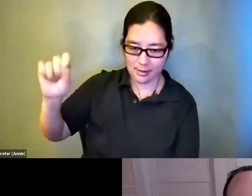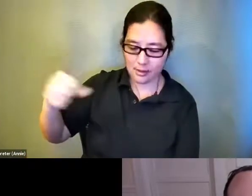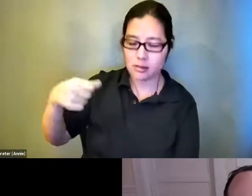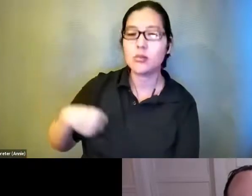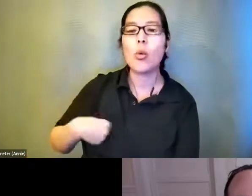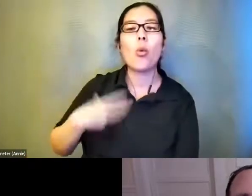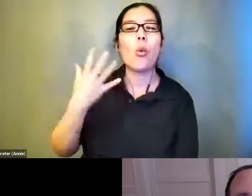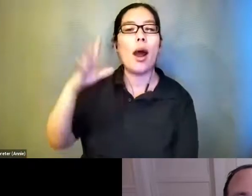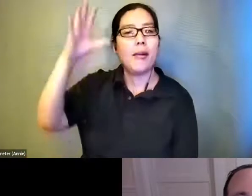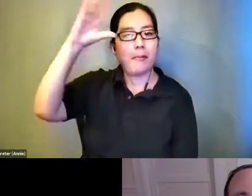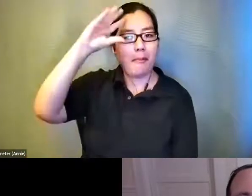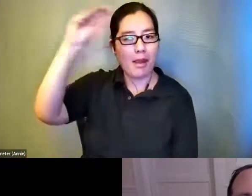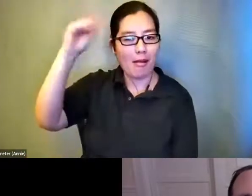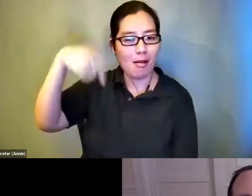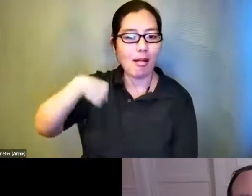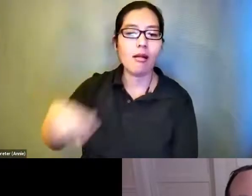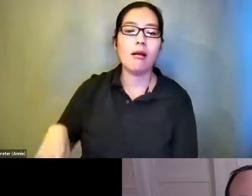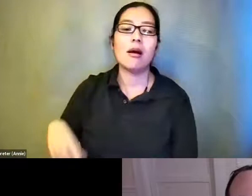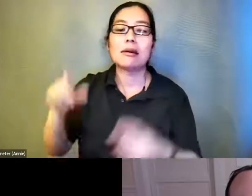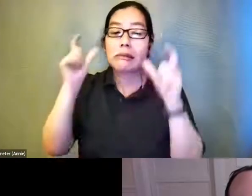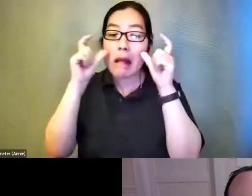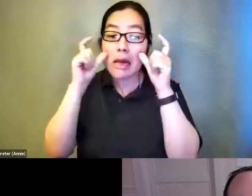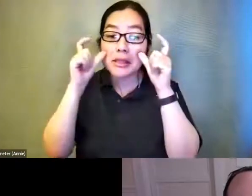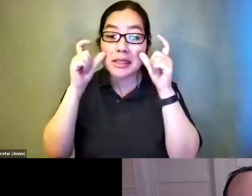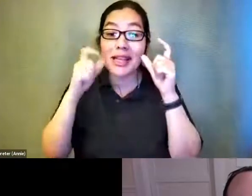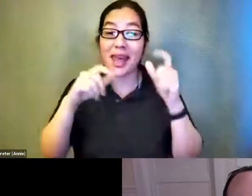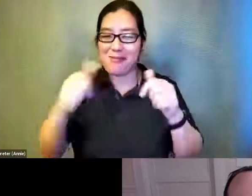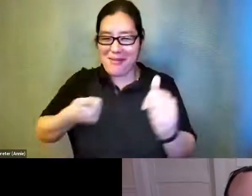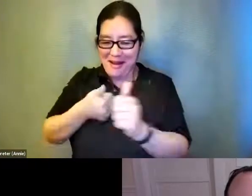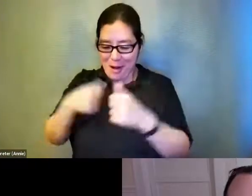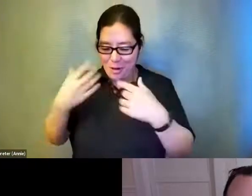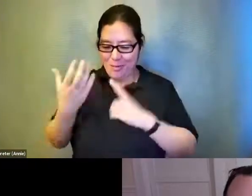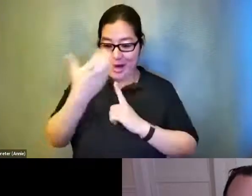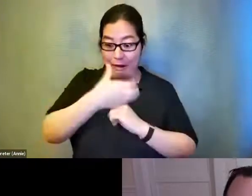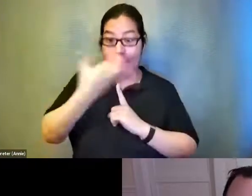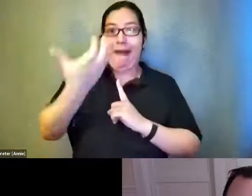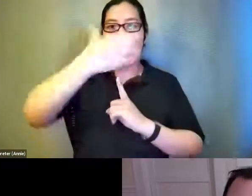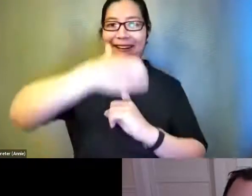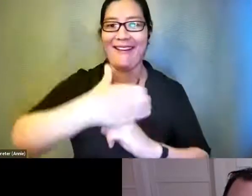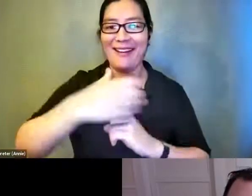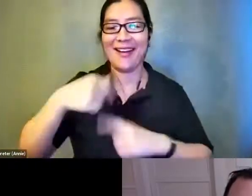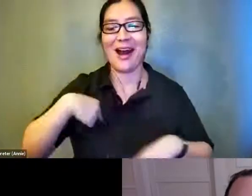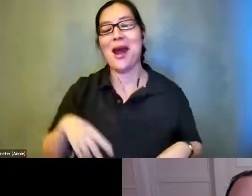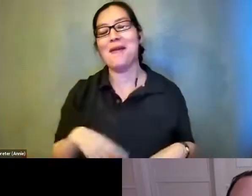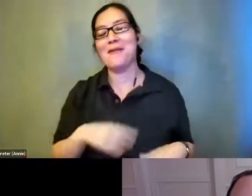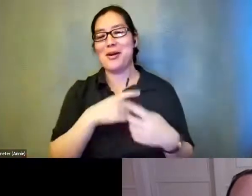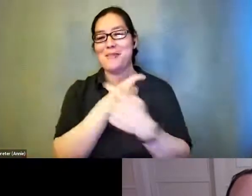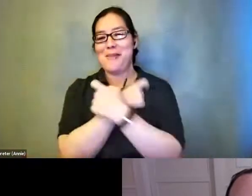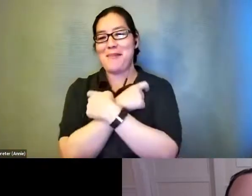and a Batman T-shirt in a slightly cluttered room. I'm a professor of comic